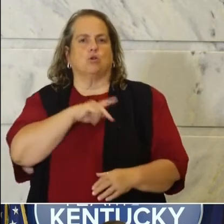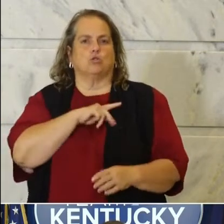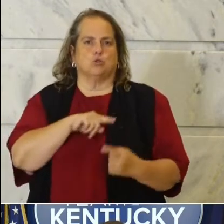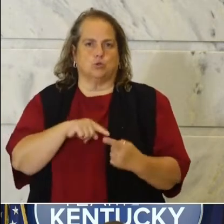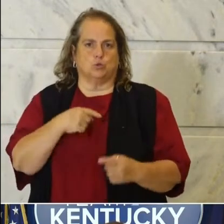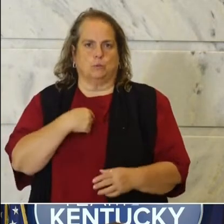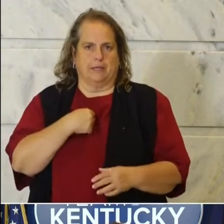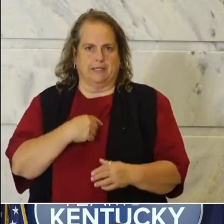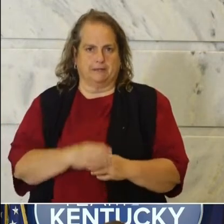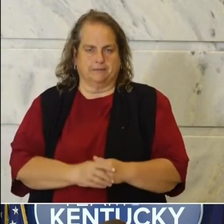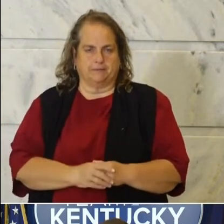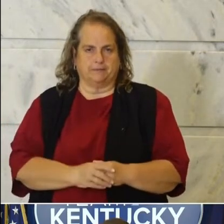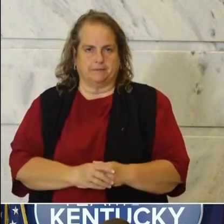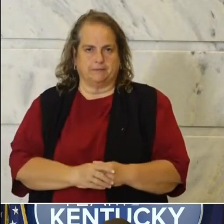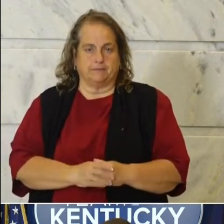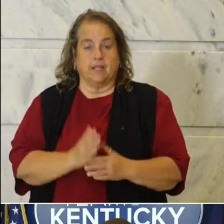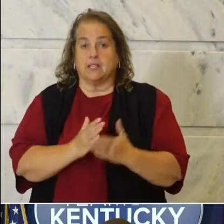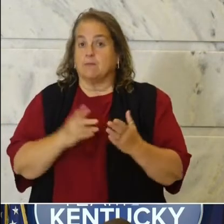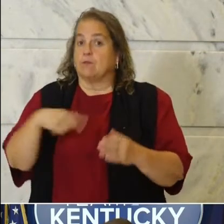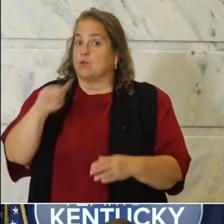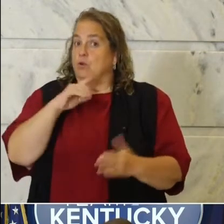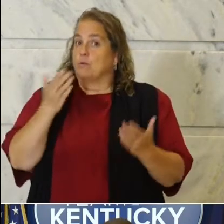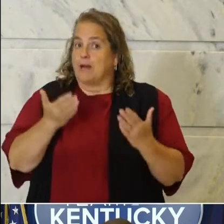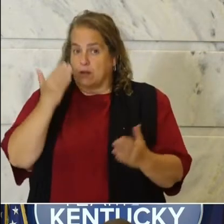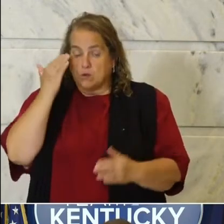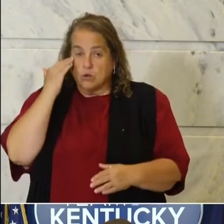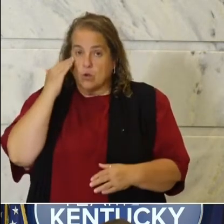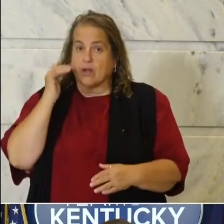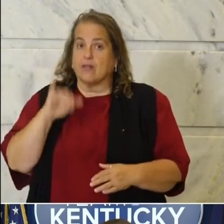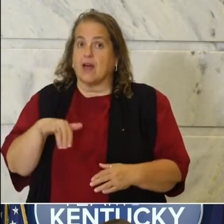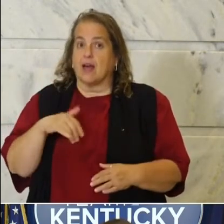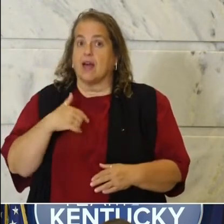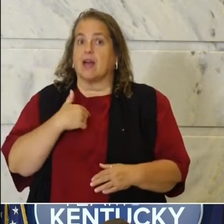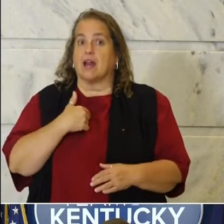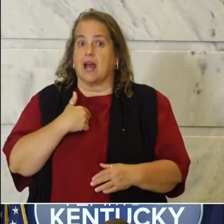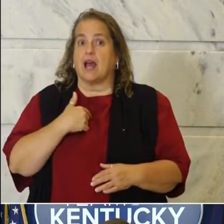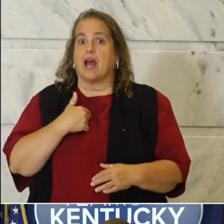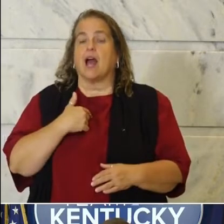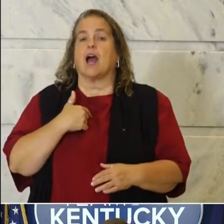So some of you might know that I hold a distinction. I'm pretty proud off the